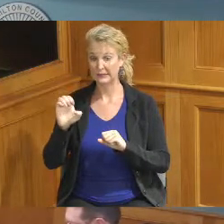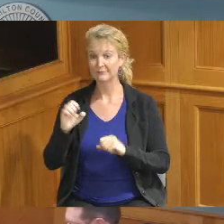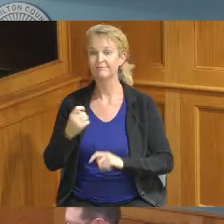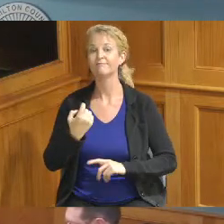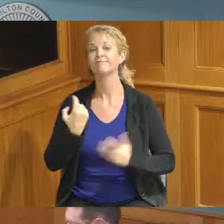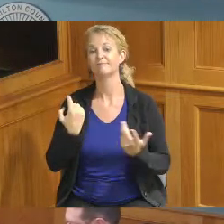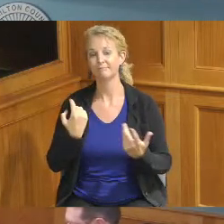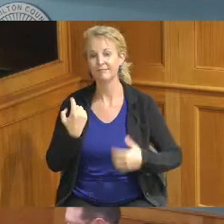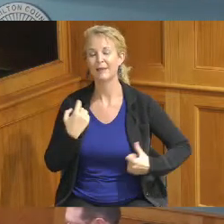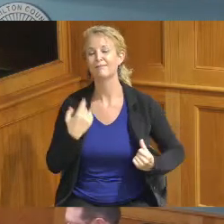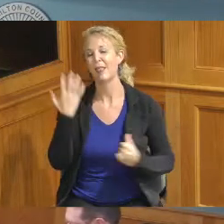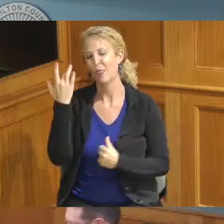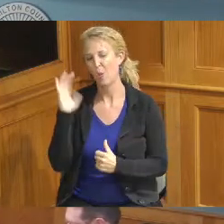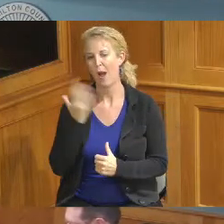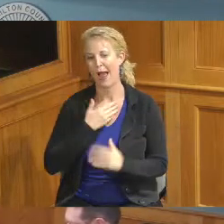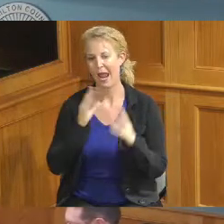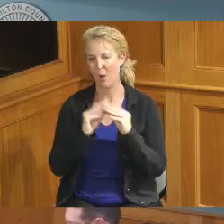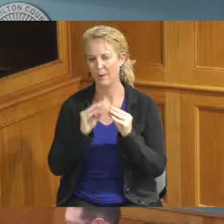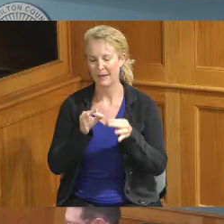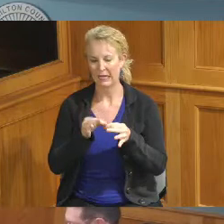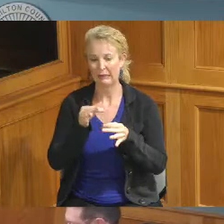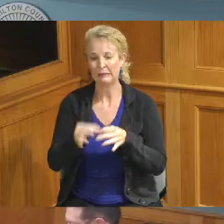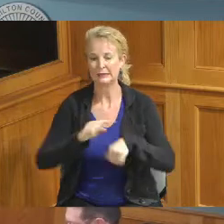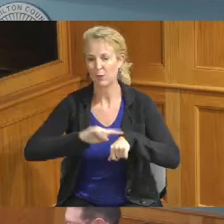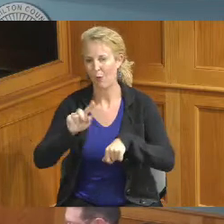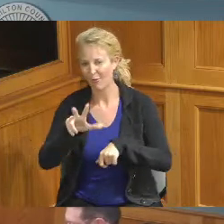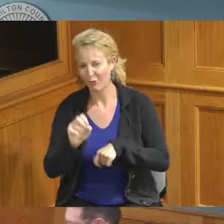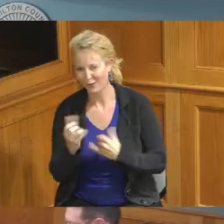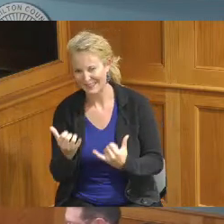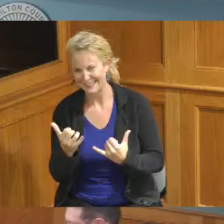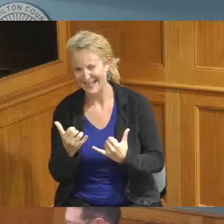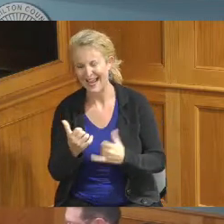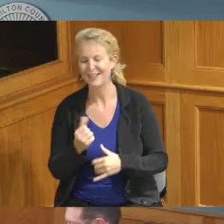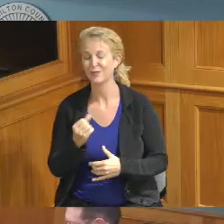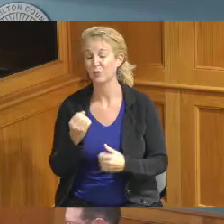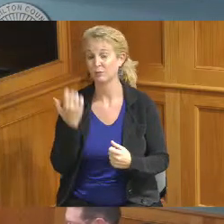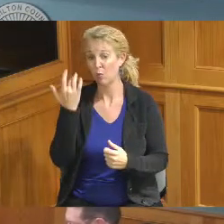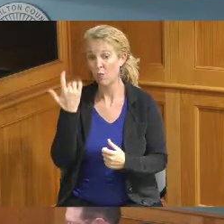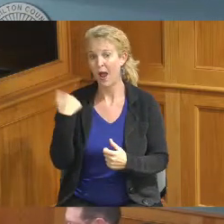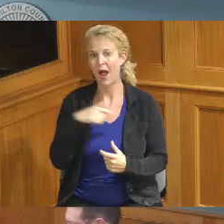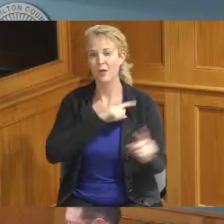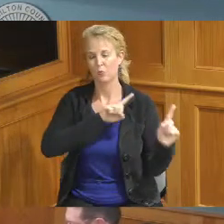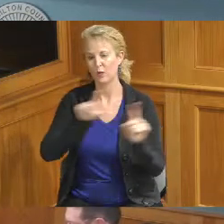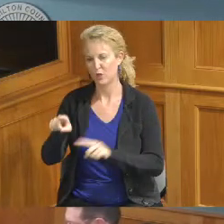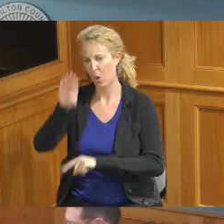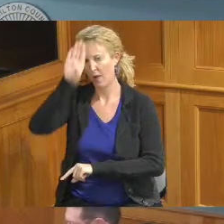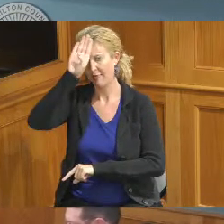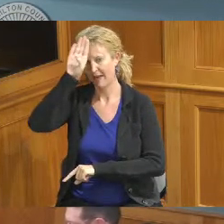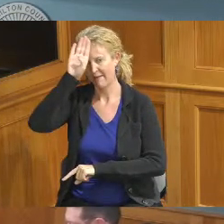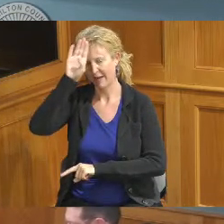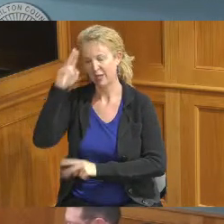meeting was moved back to 1:30 today so that we all could be at the firefight Memorial that